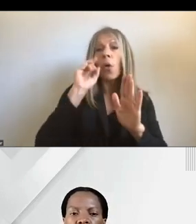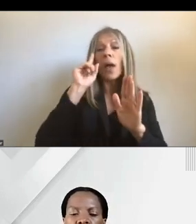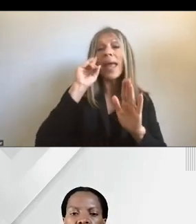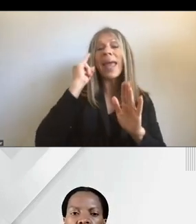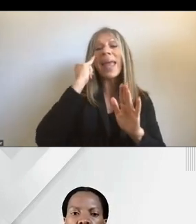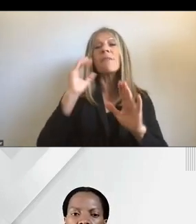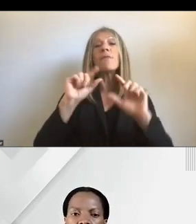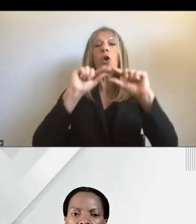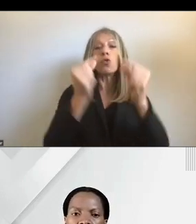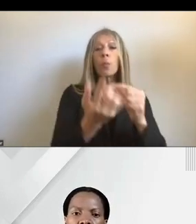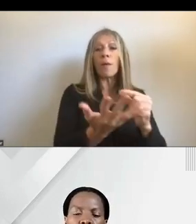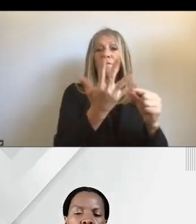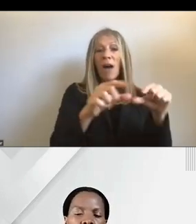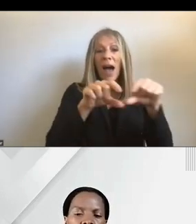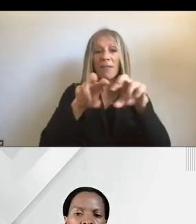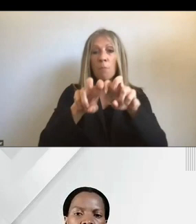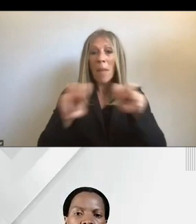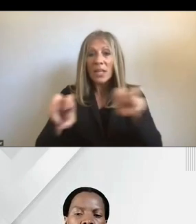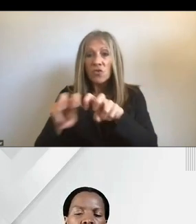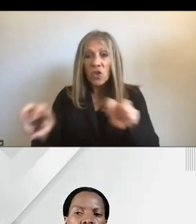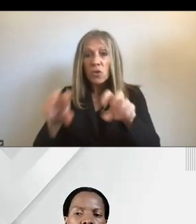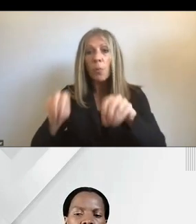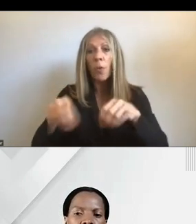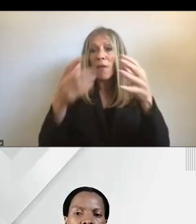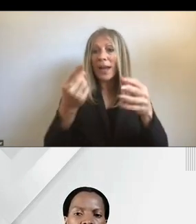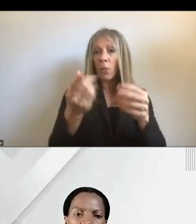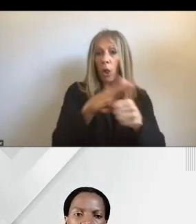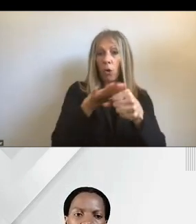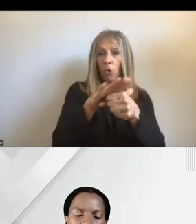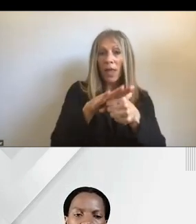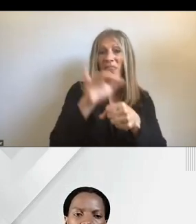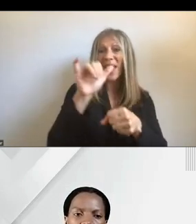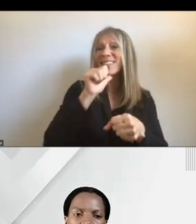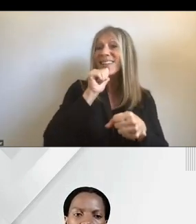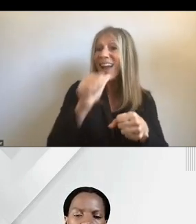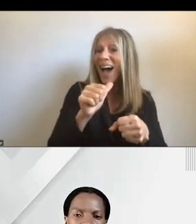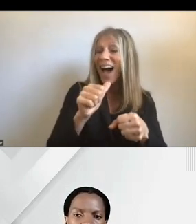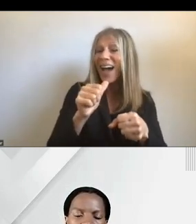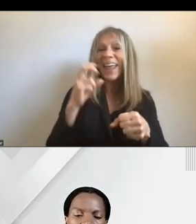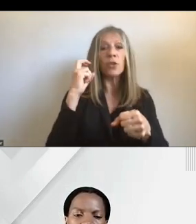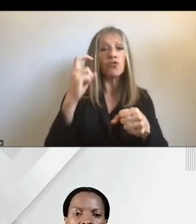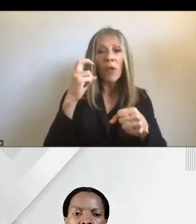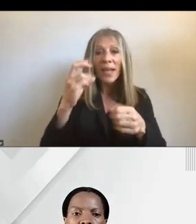five benches is provided at a location that is not at a transit stop or transit shelter,